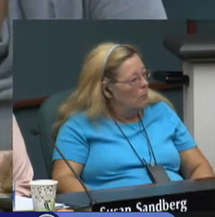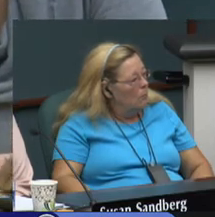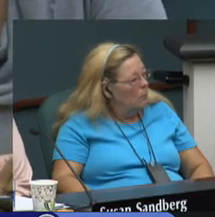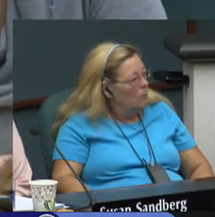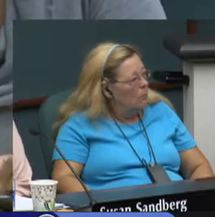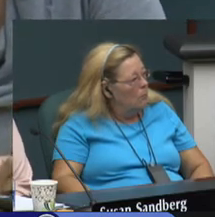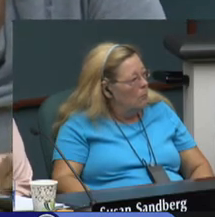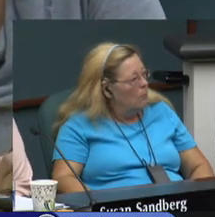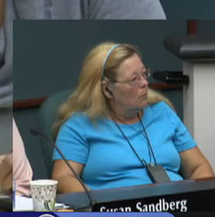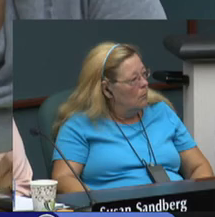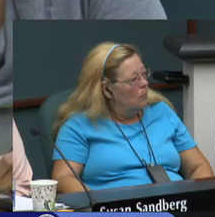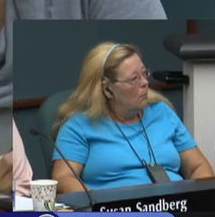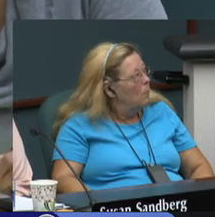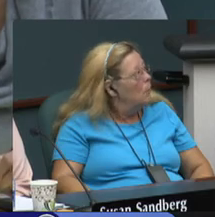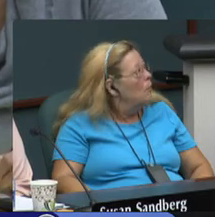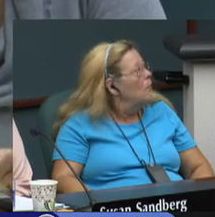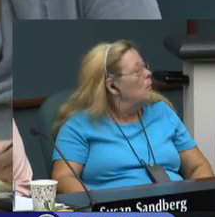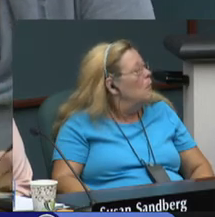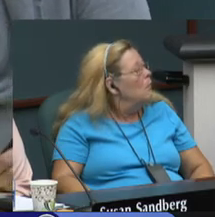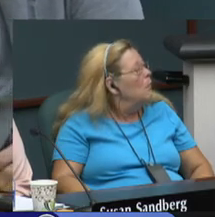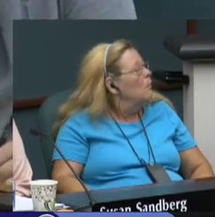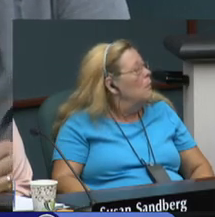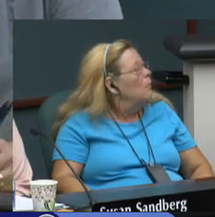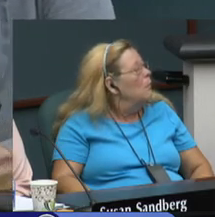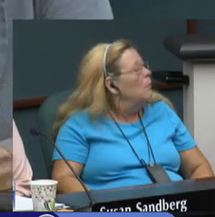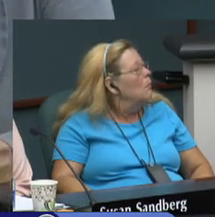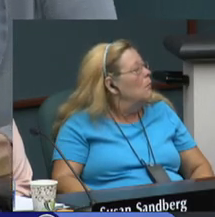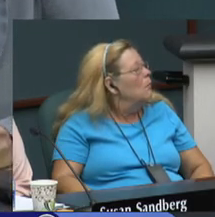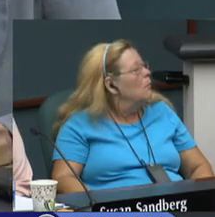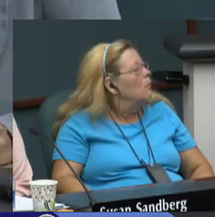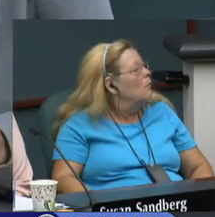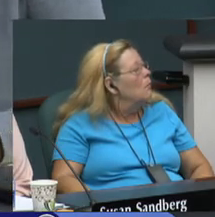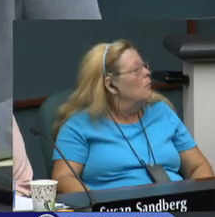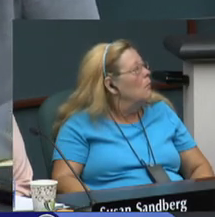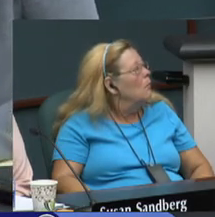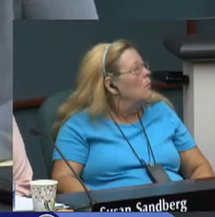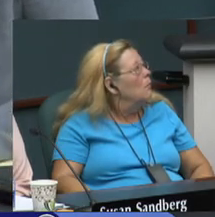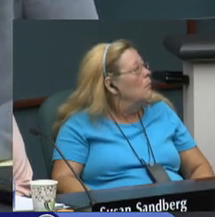do is doing is loosening some of the first floor commercial requirement and